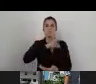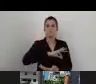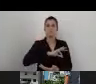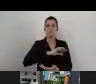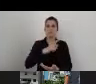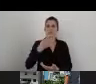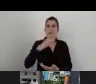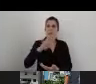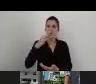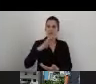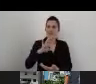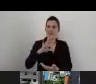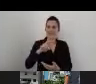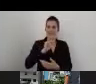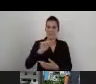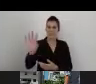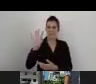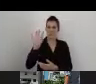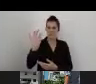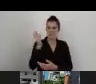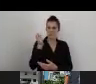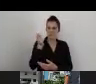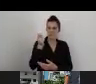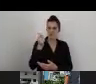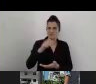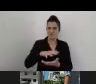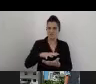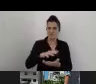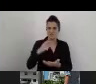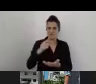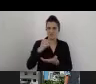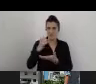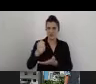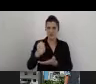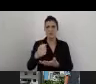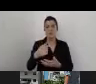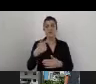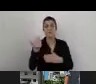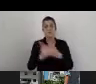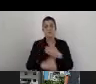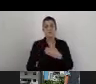The last point, I'm speaking about a lot in my lectures also,